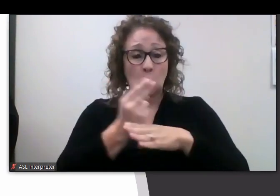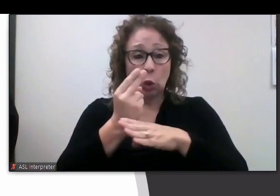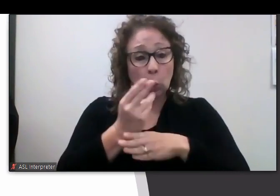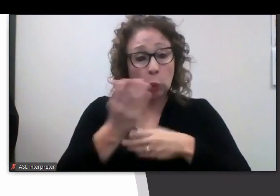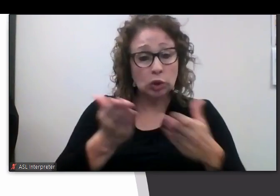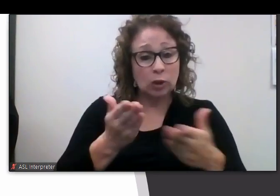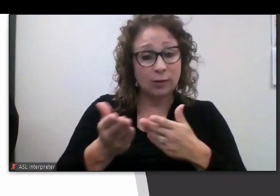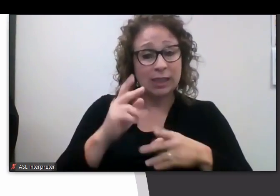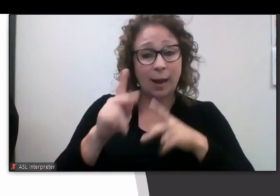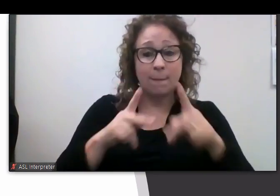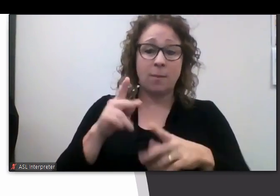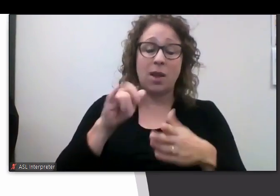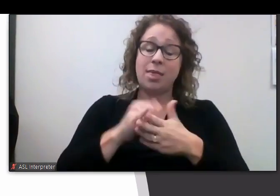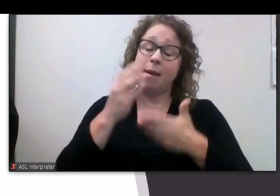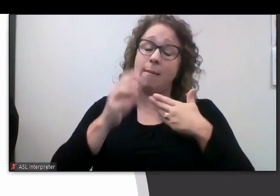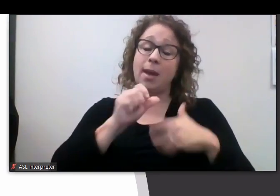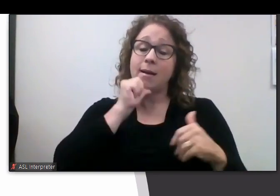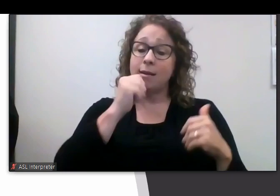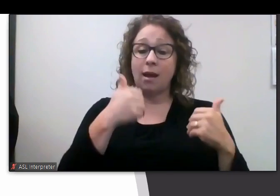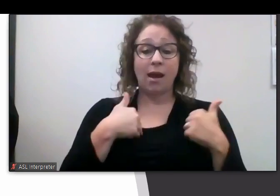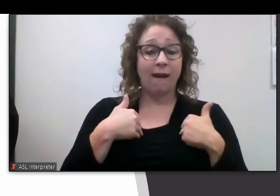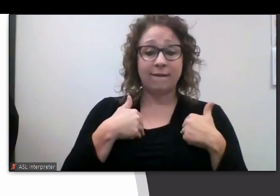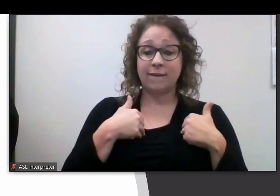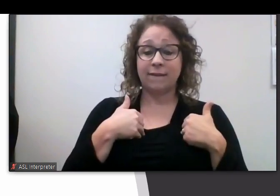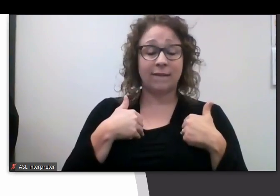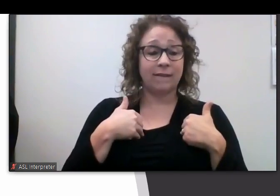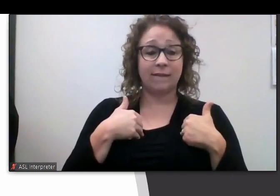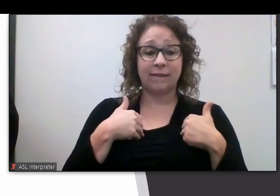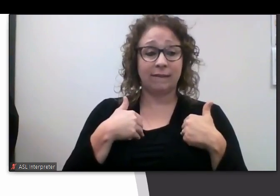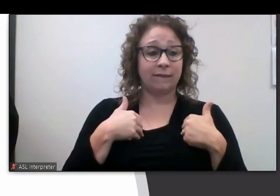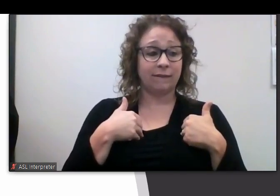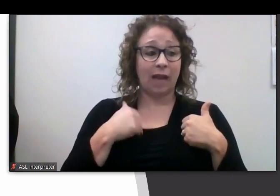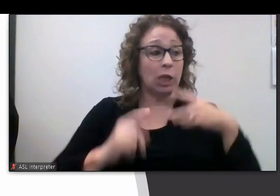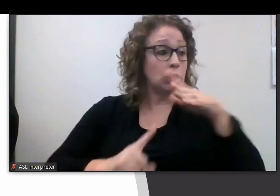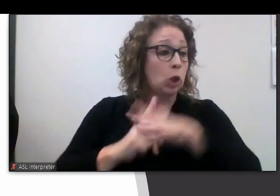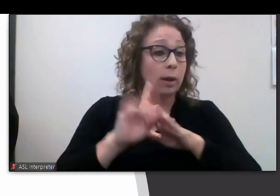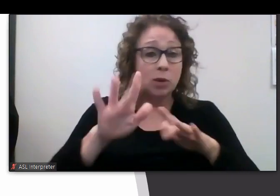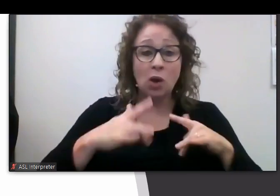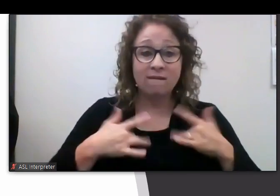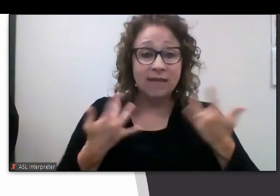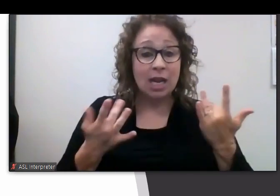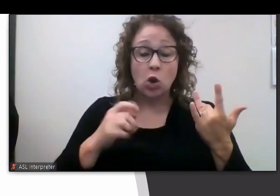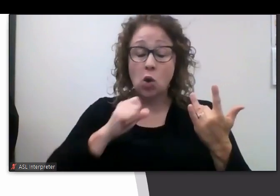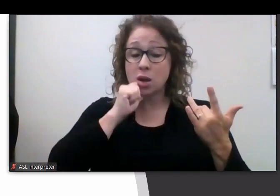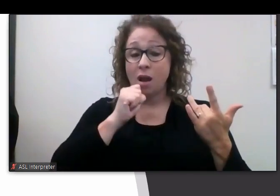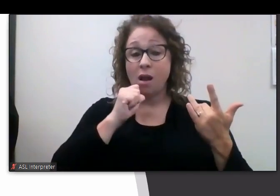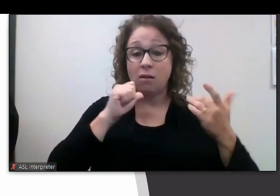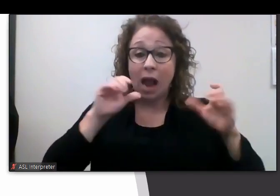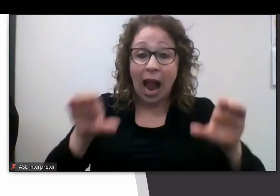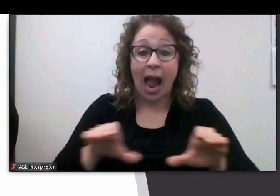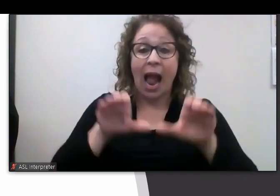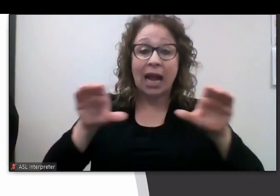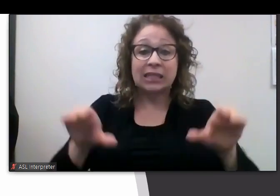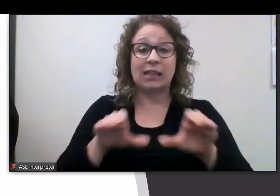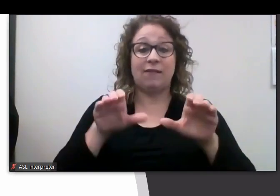And these are folks that may not have come to your events or aren't actively using your content